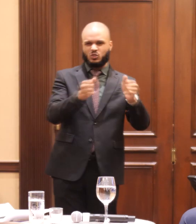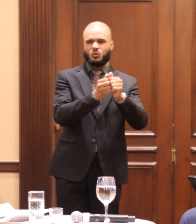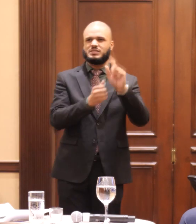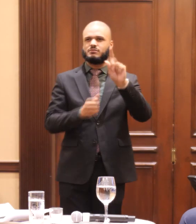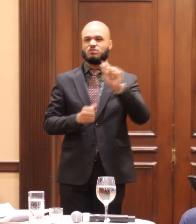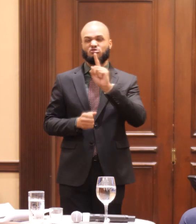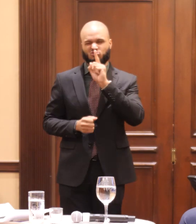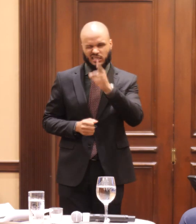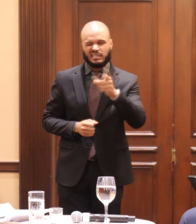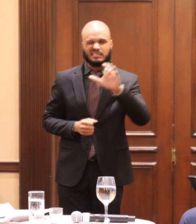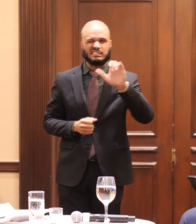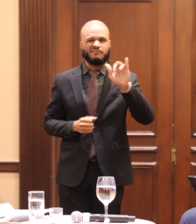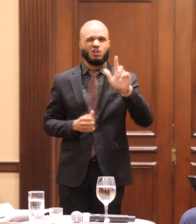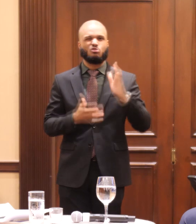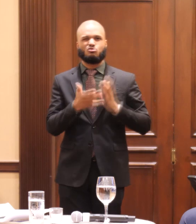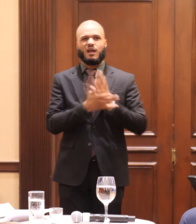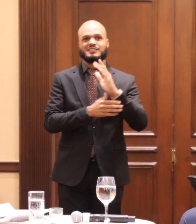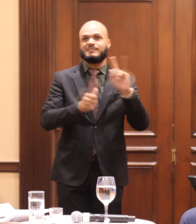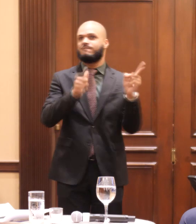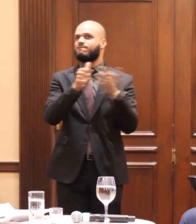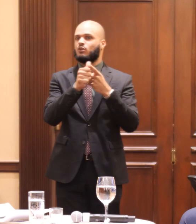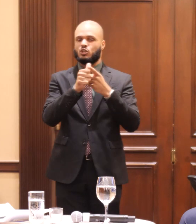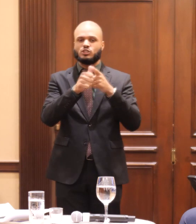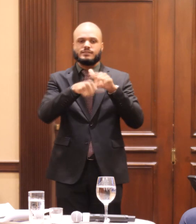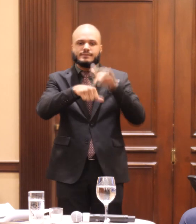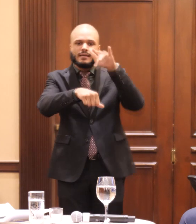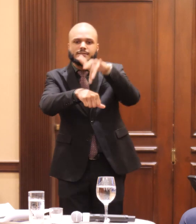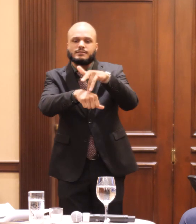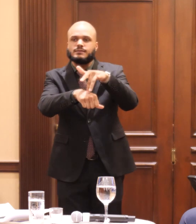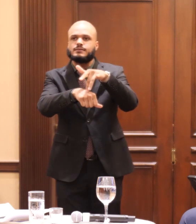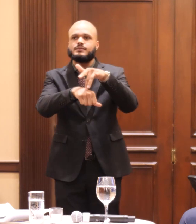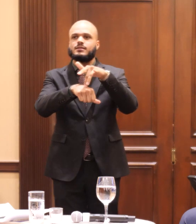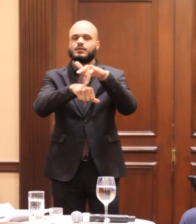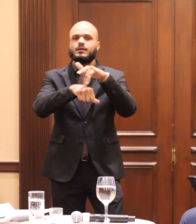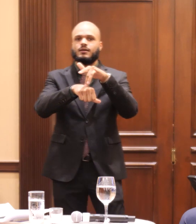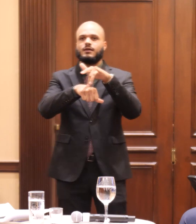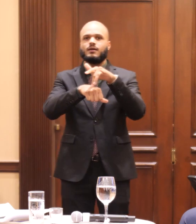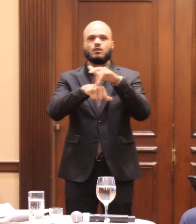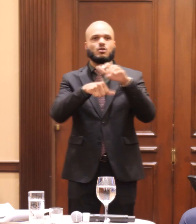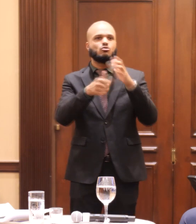Civil Rights Commission's first dabbling in the whole issue of of Rights of people with